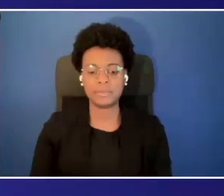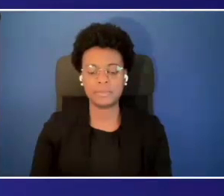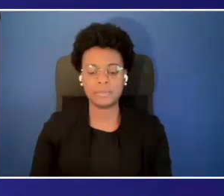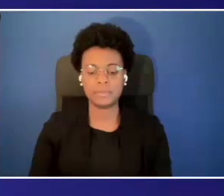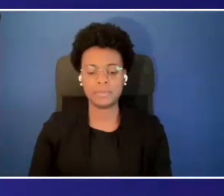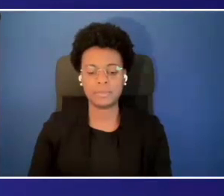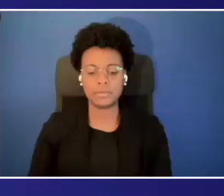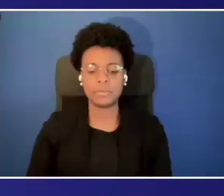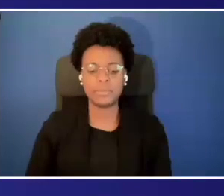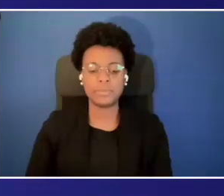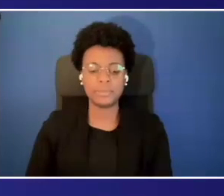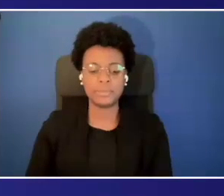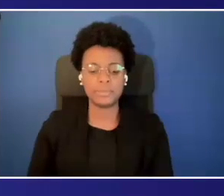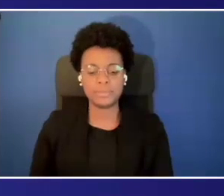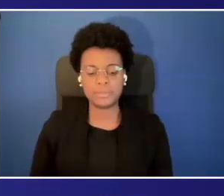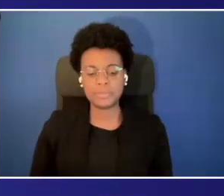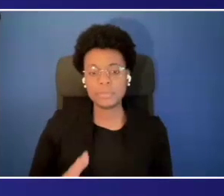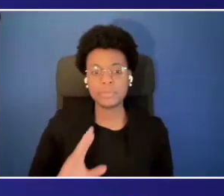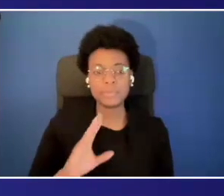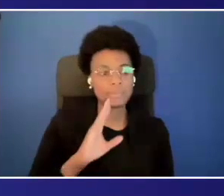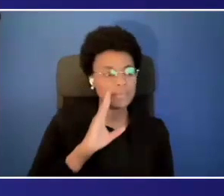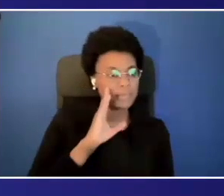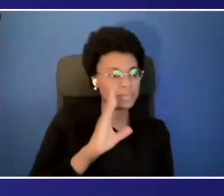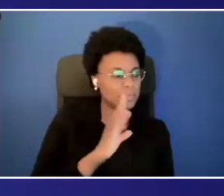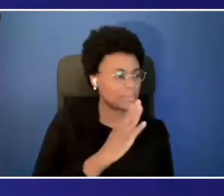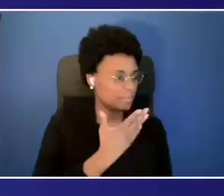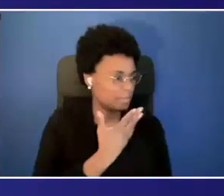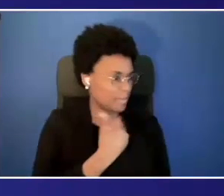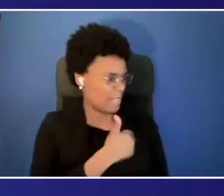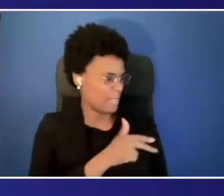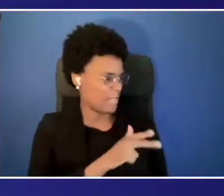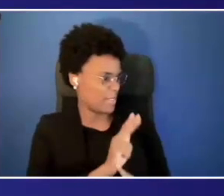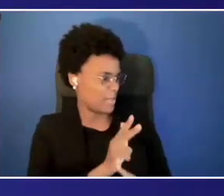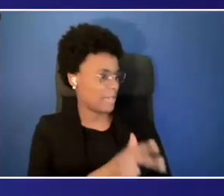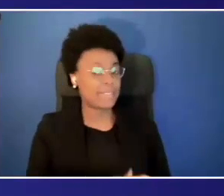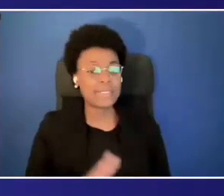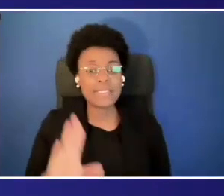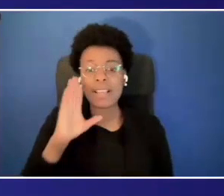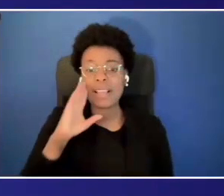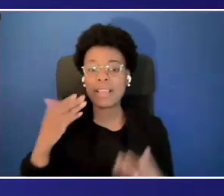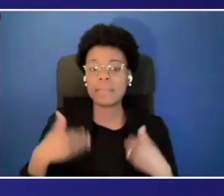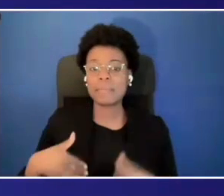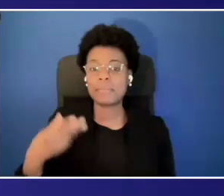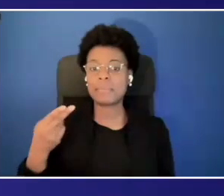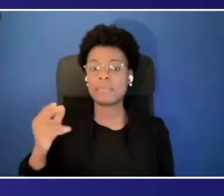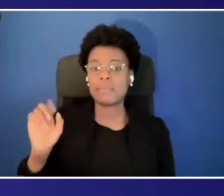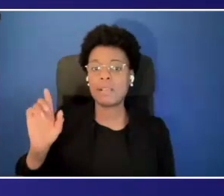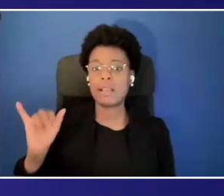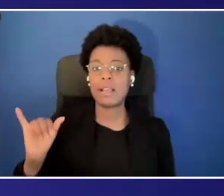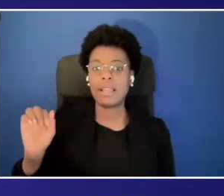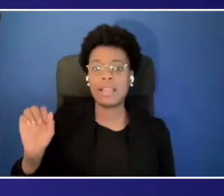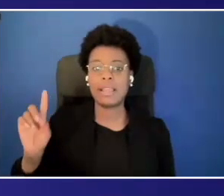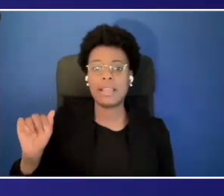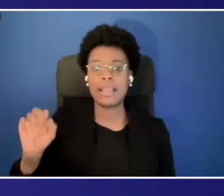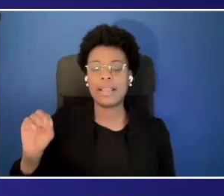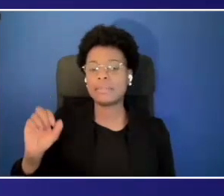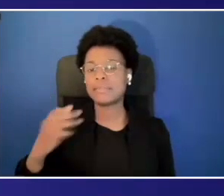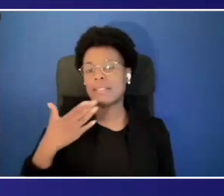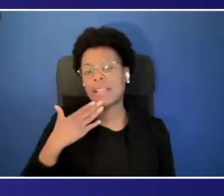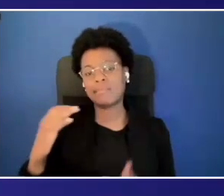Hello, 93ÿmin. Hello, my name is Holly Adams and thank you for the opportunity to speak today.